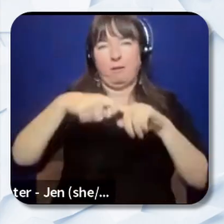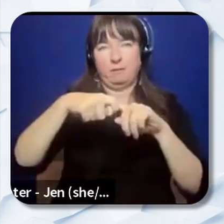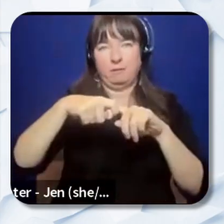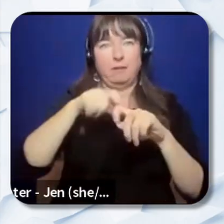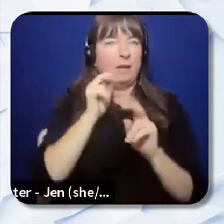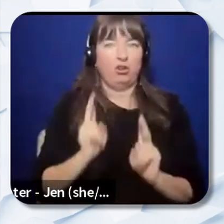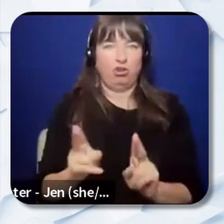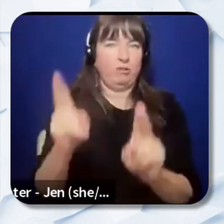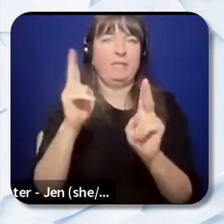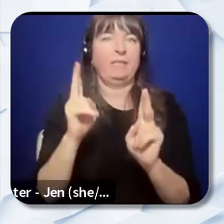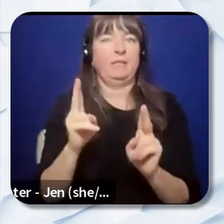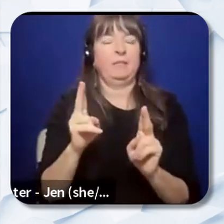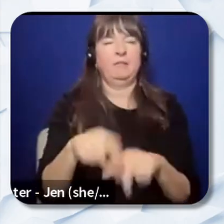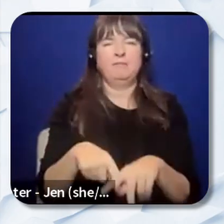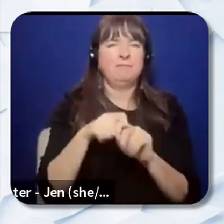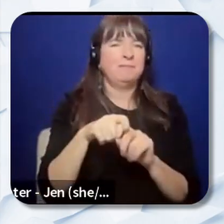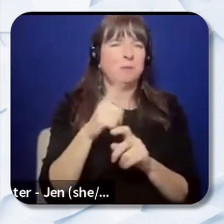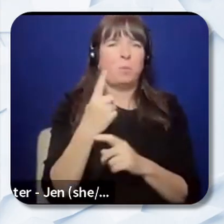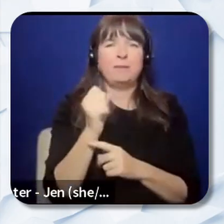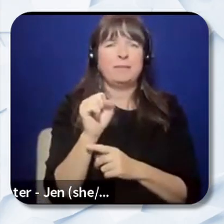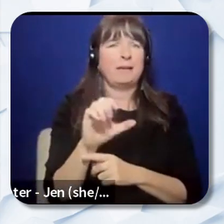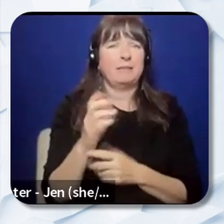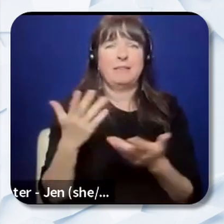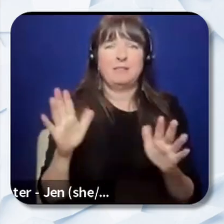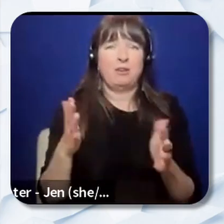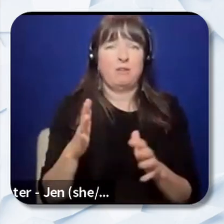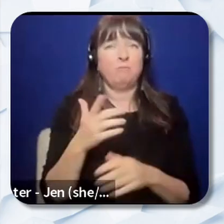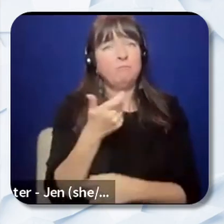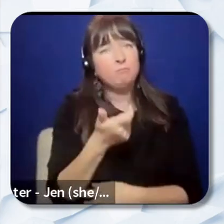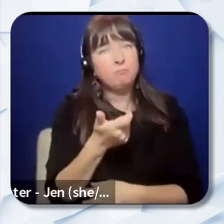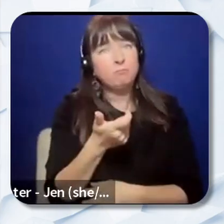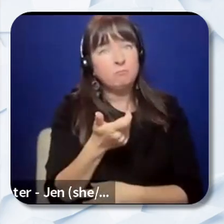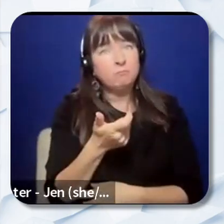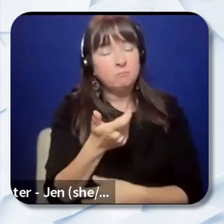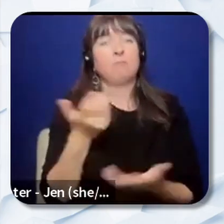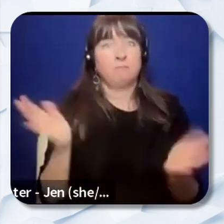really just be a second that they all needed. So. Jade Meihl: Awesome. Thanks Candace. Yeah being